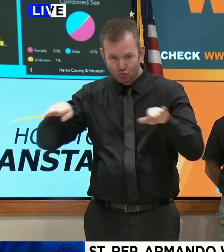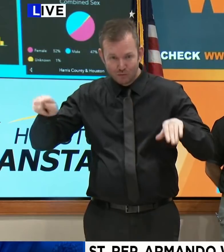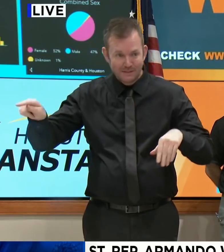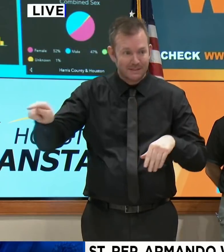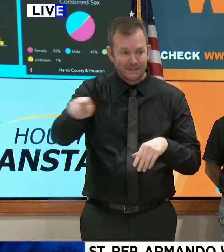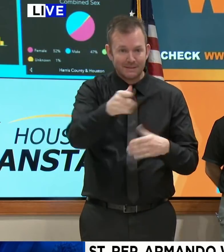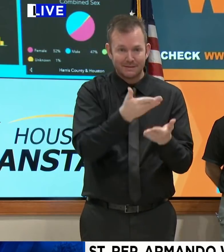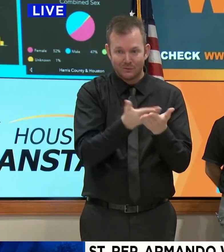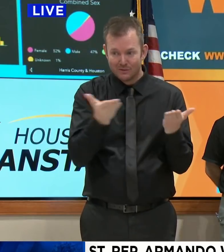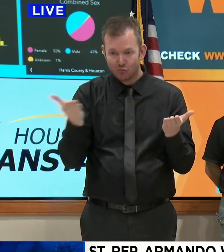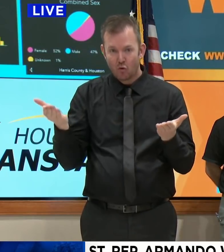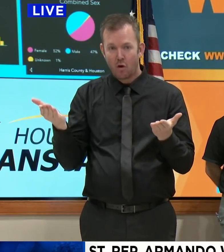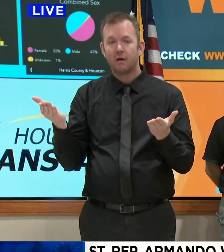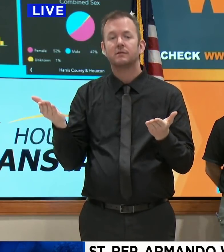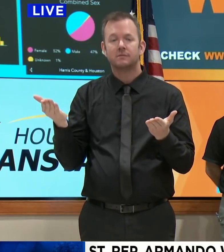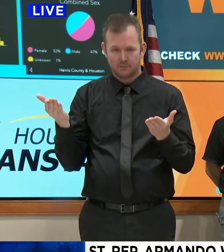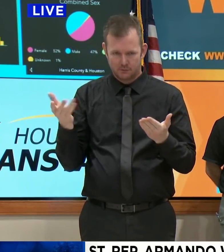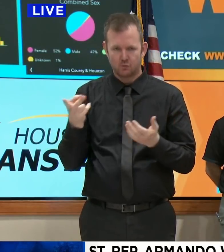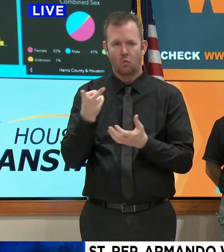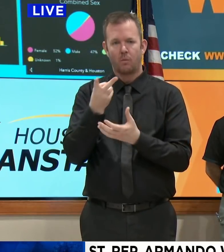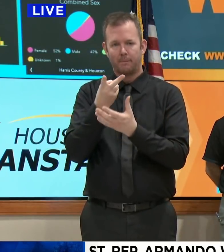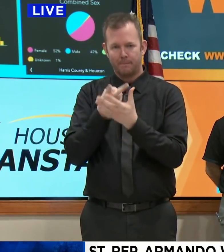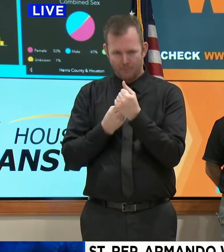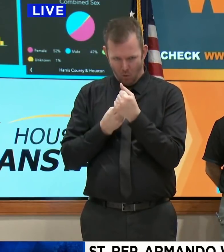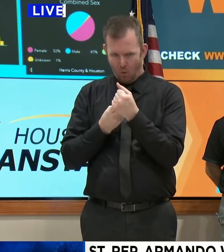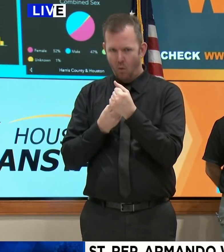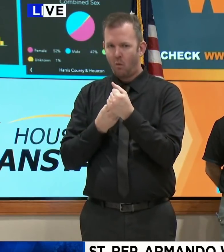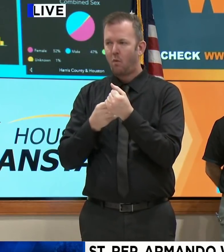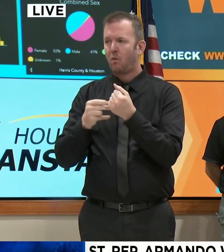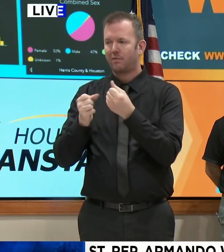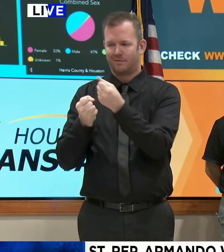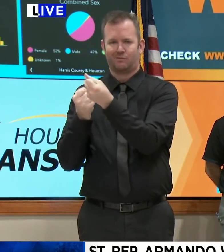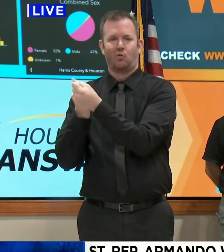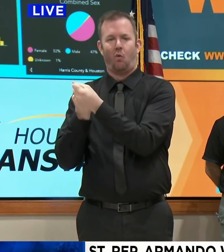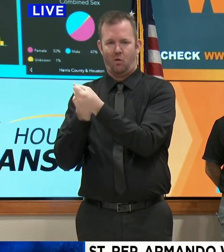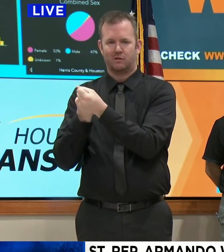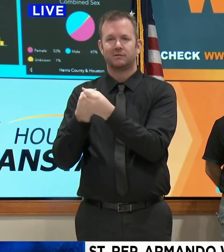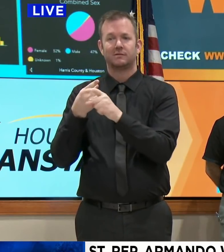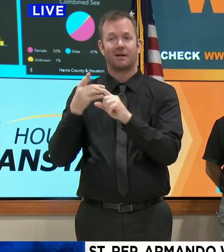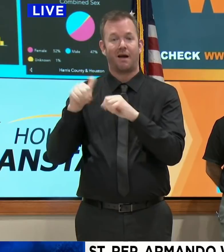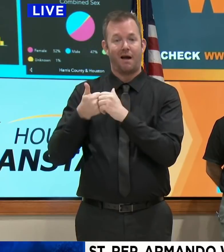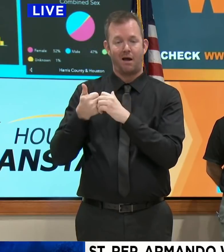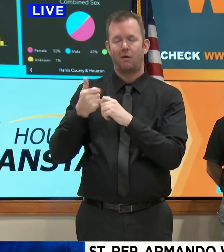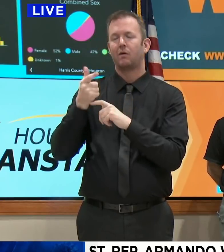news conference. >> Around homelessness around Around homelessness around child Around child Around ah ah. ah ah. >> Cisse 2 funds for very basic